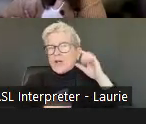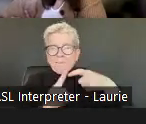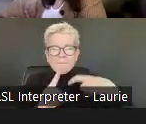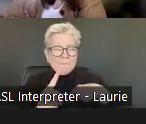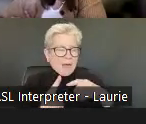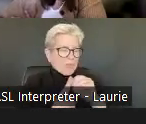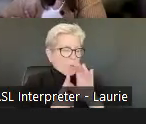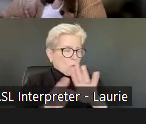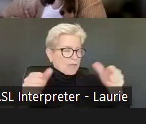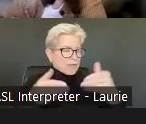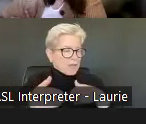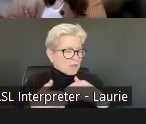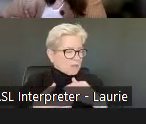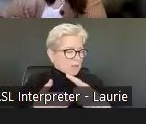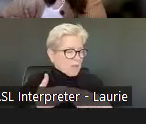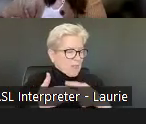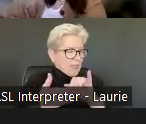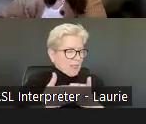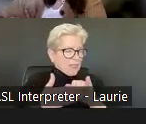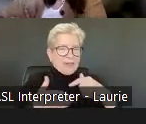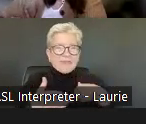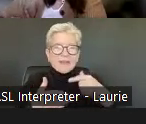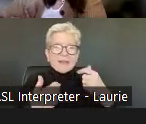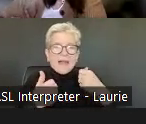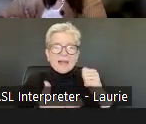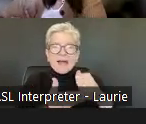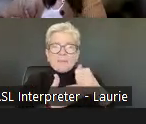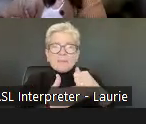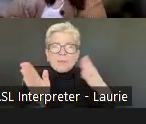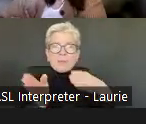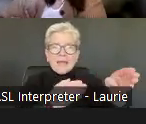schools are implementing across the state and help to plan intentional ways to make